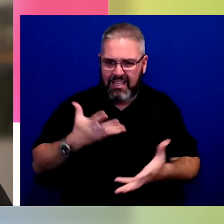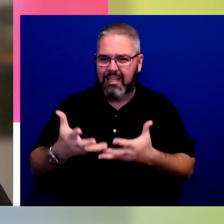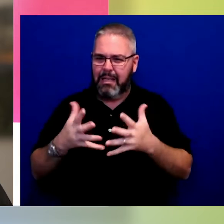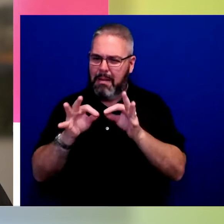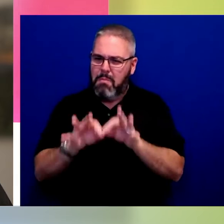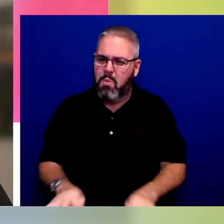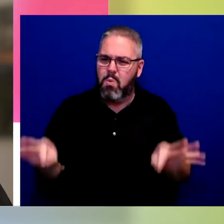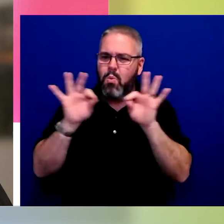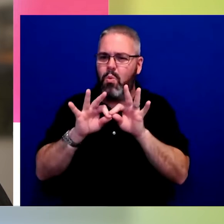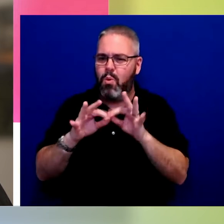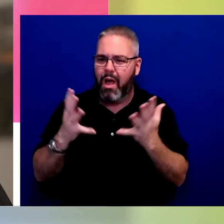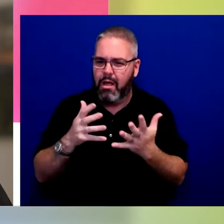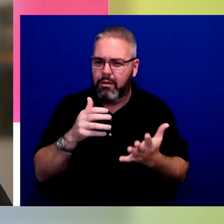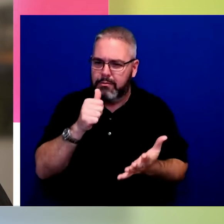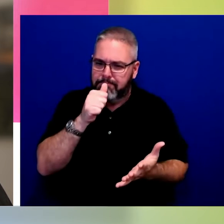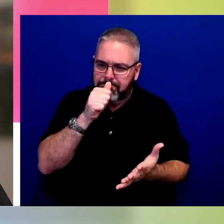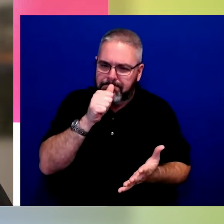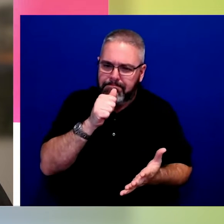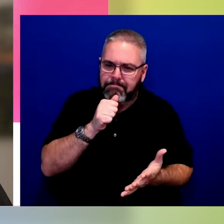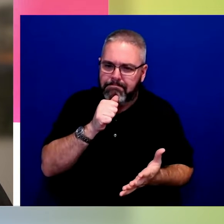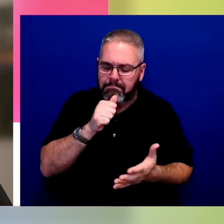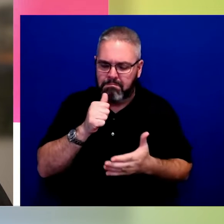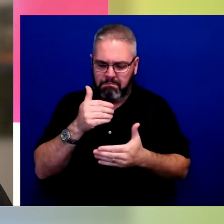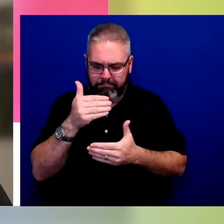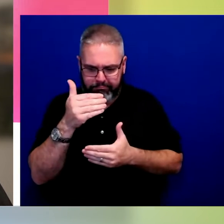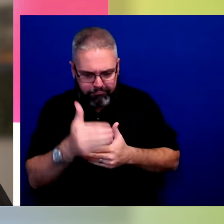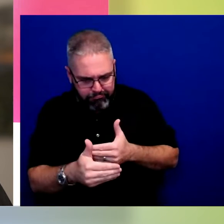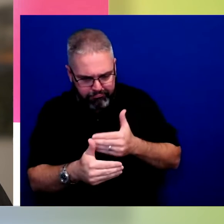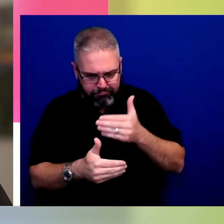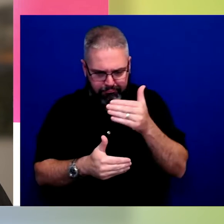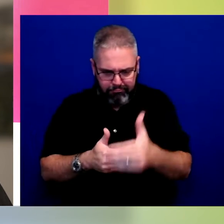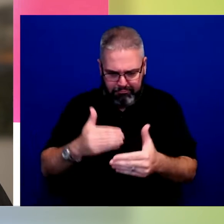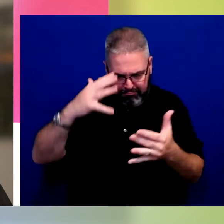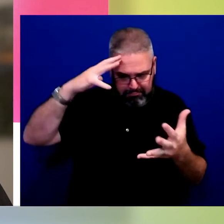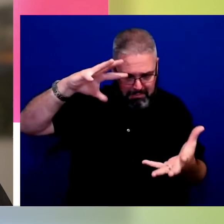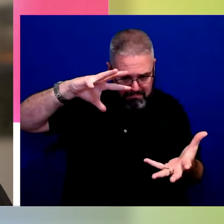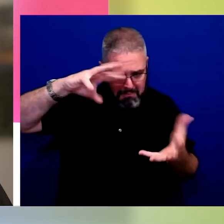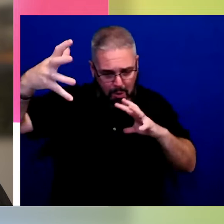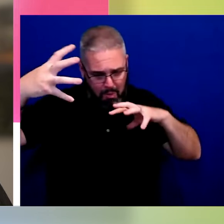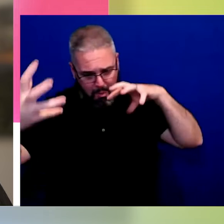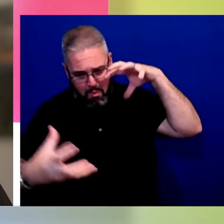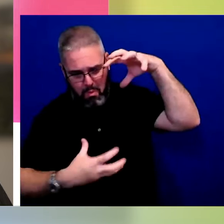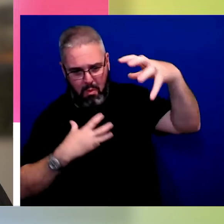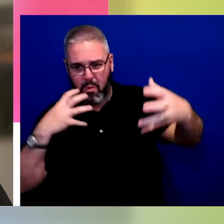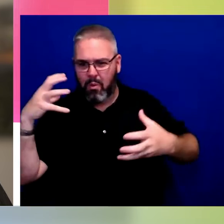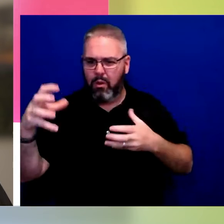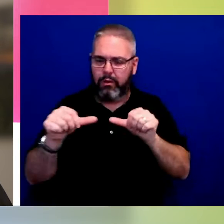and remain poised in the midst of chaos, we can take small steps toward healing